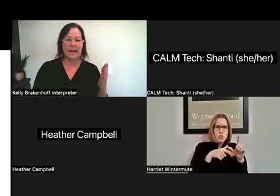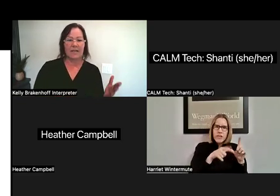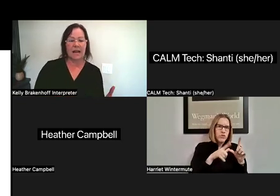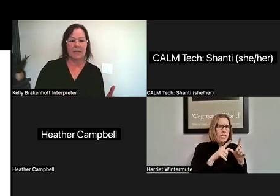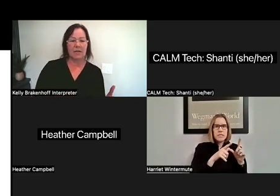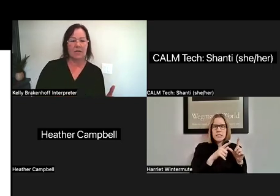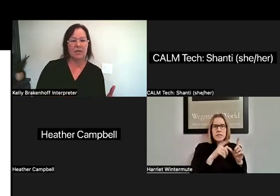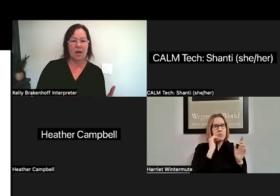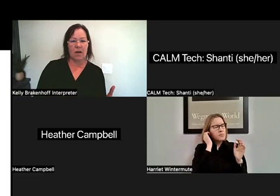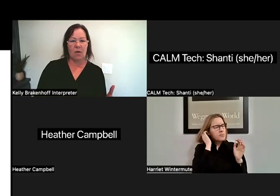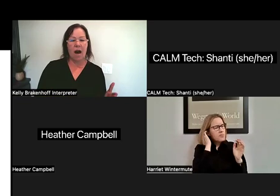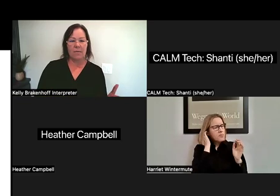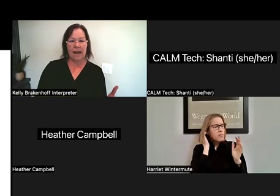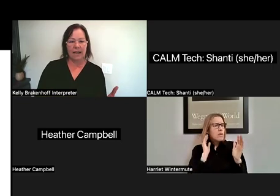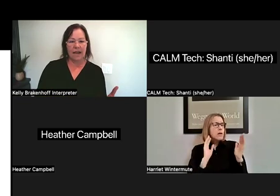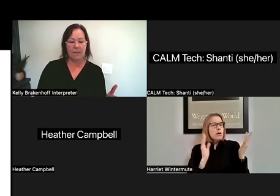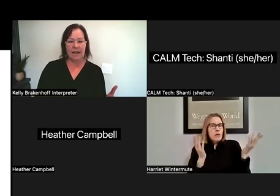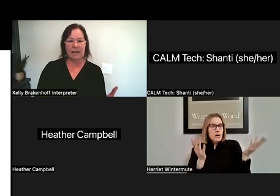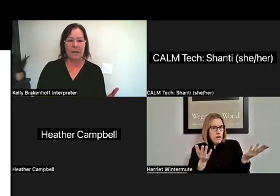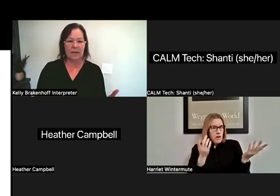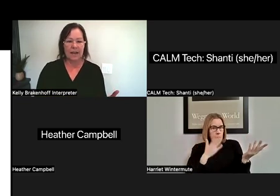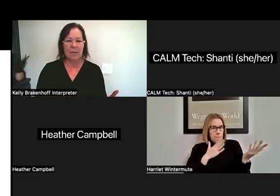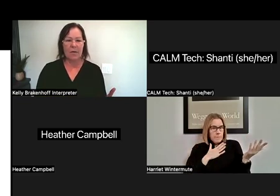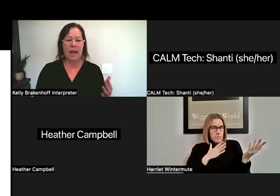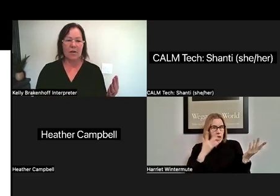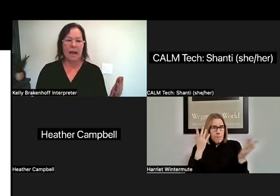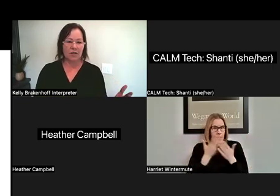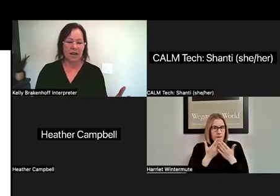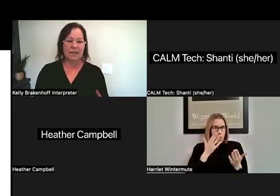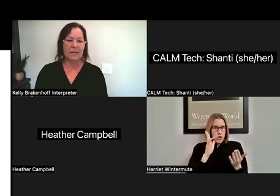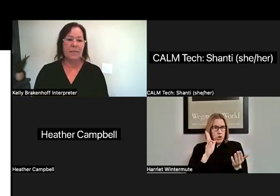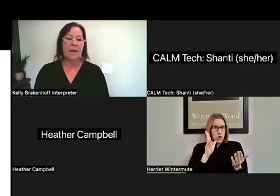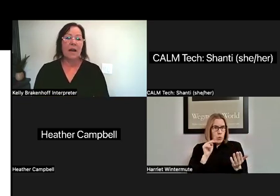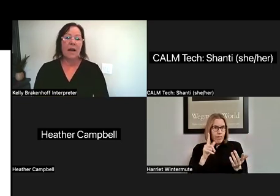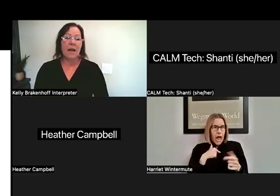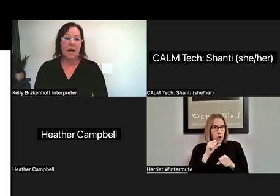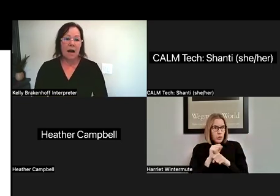every time you do so, it will automatically update the pivot table in your matrix.